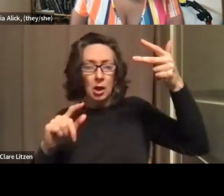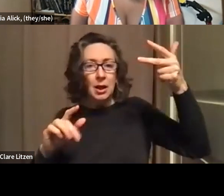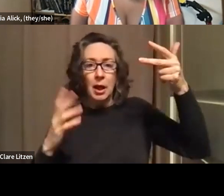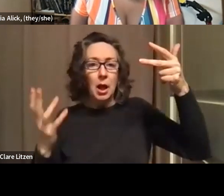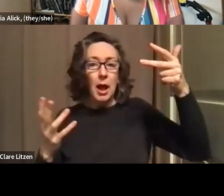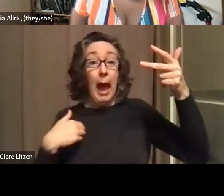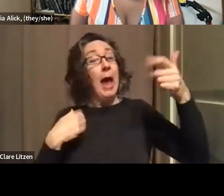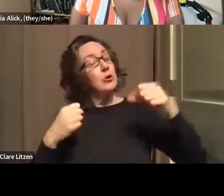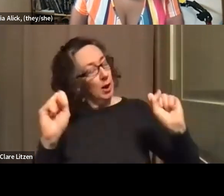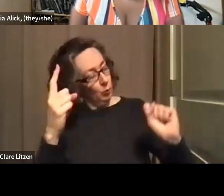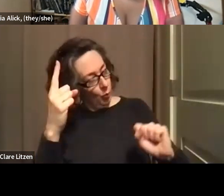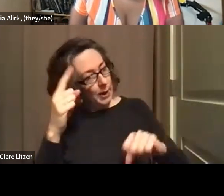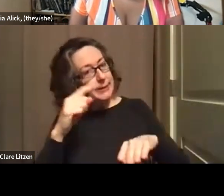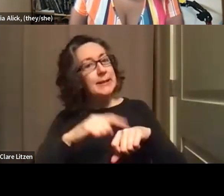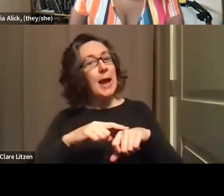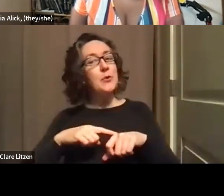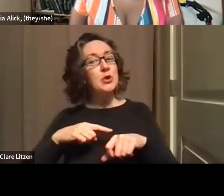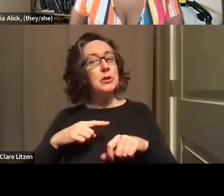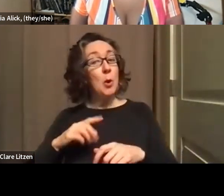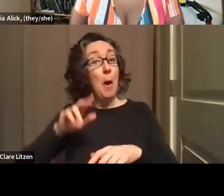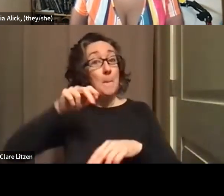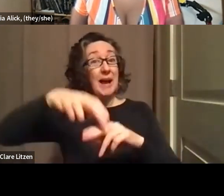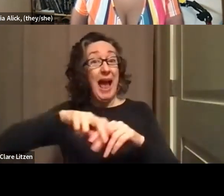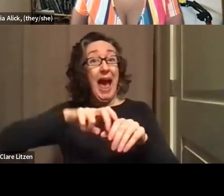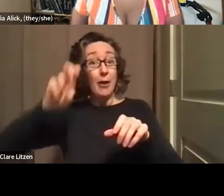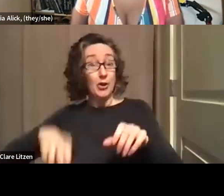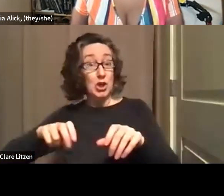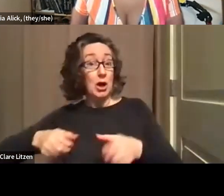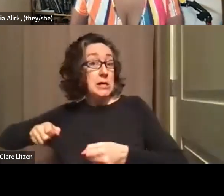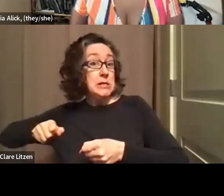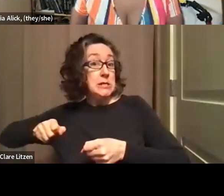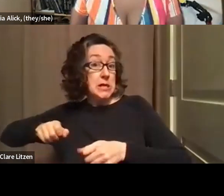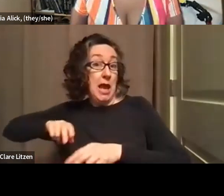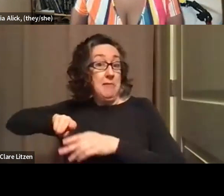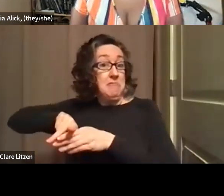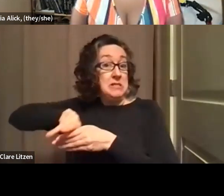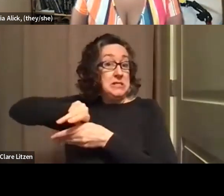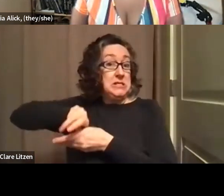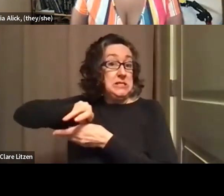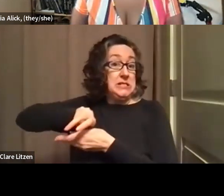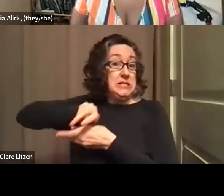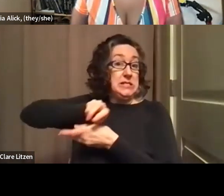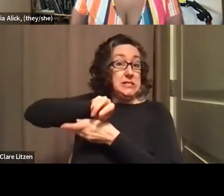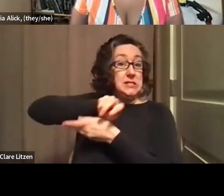And I did try once to slide up on my butt and once was enough. It was just too much for me.